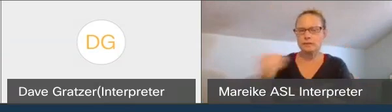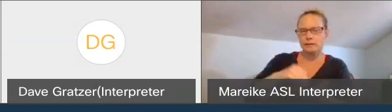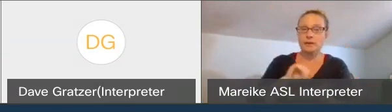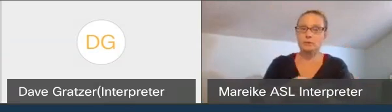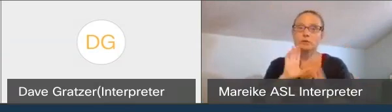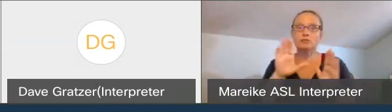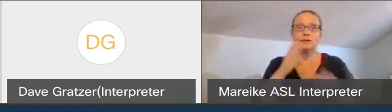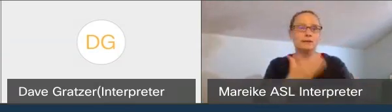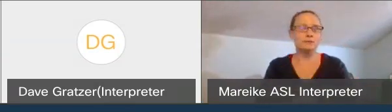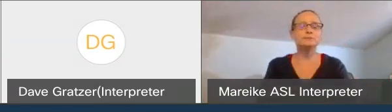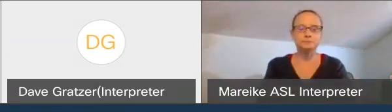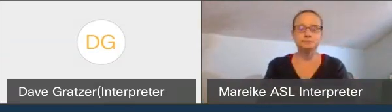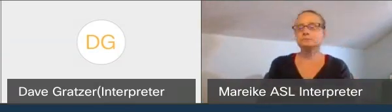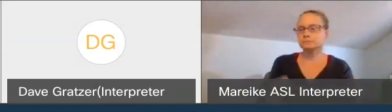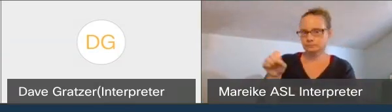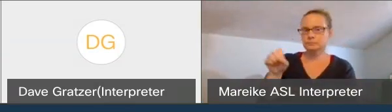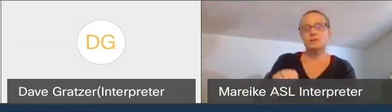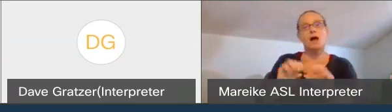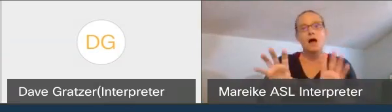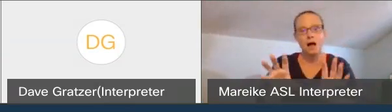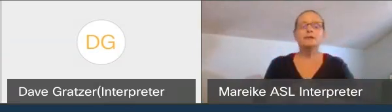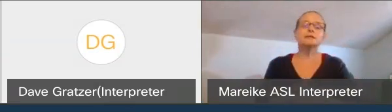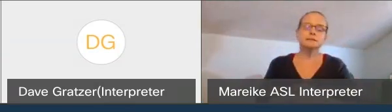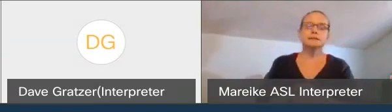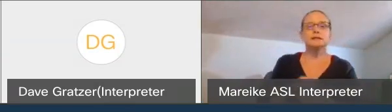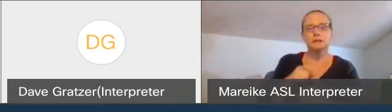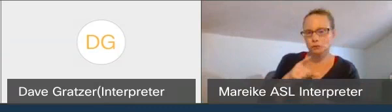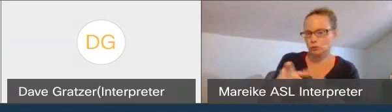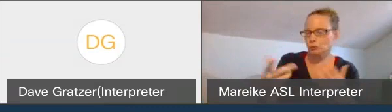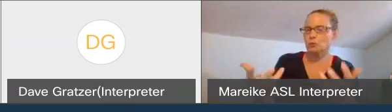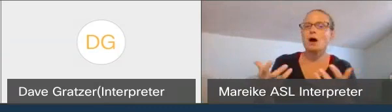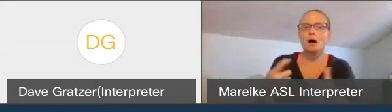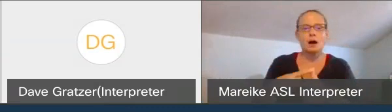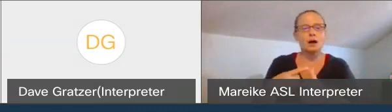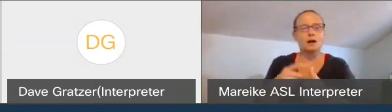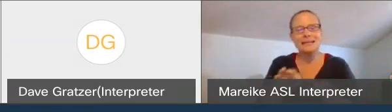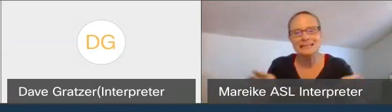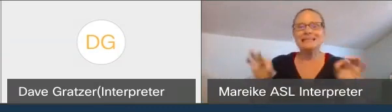Thank you. Liening: Yeah. Obviously, you--you want the-- the key players that are your--